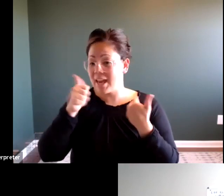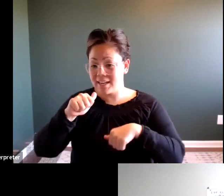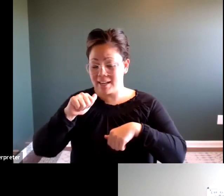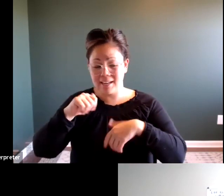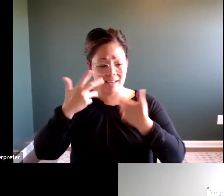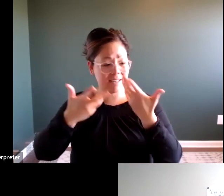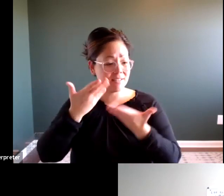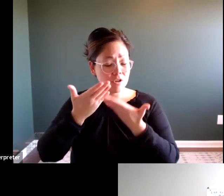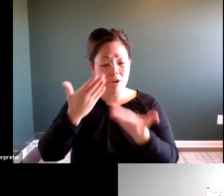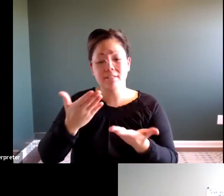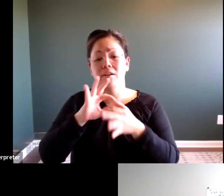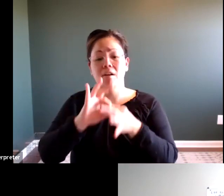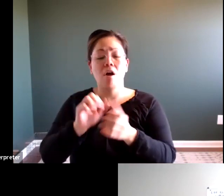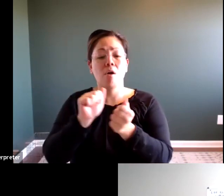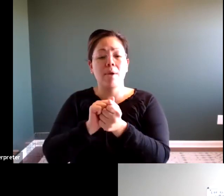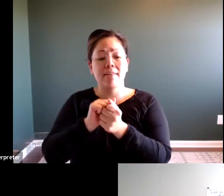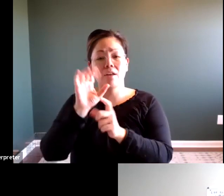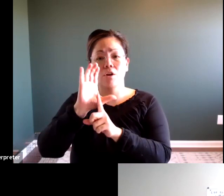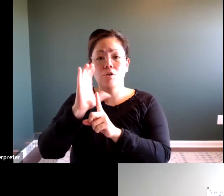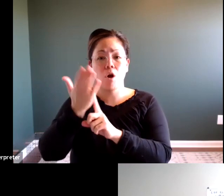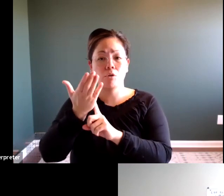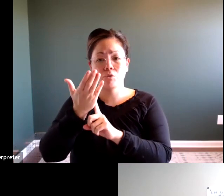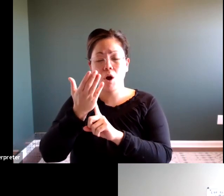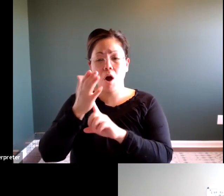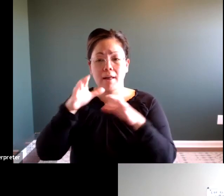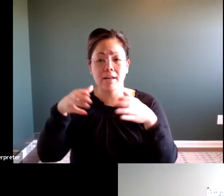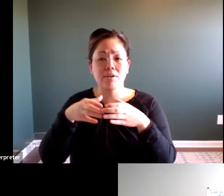if an infection was traced back to a gathering of them